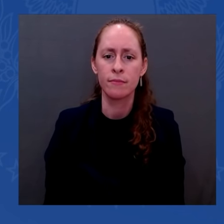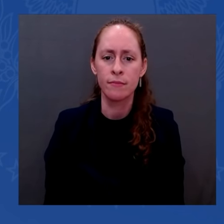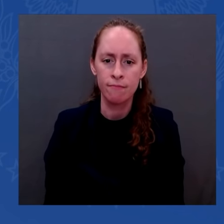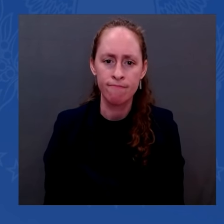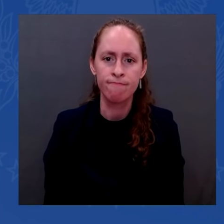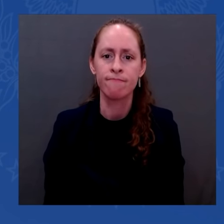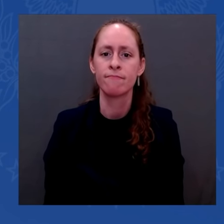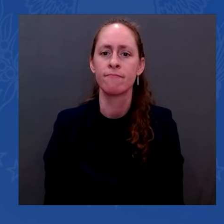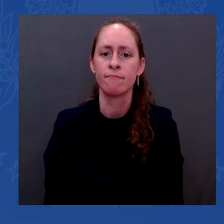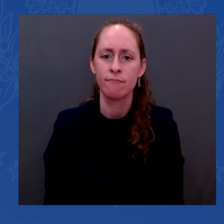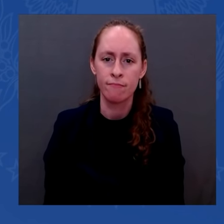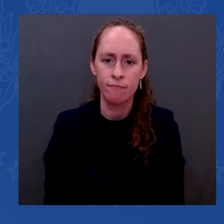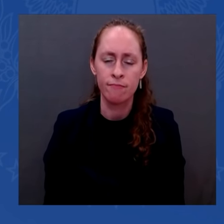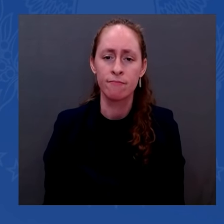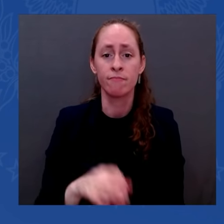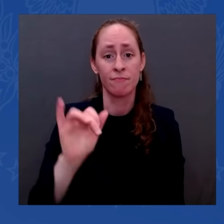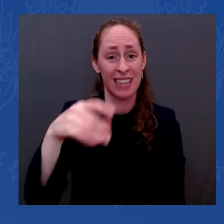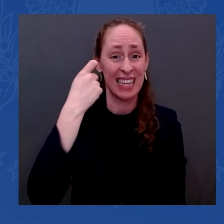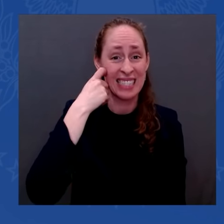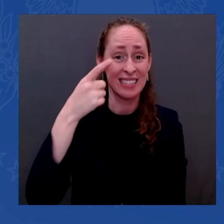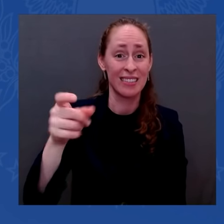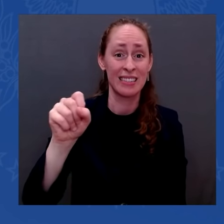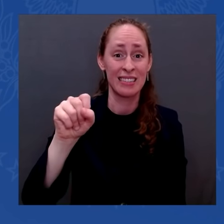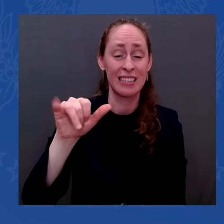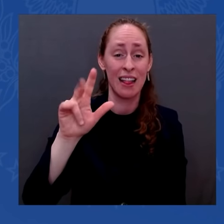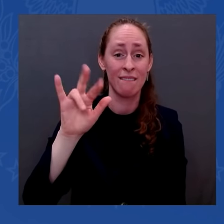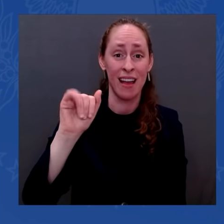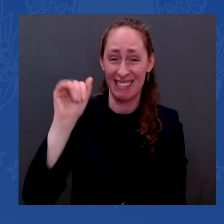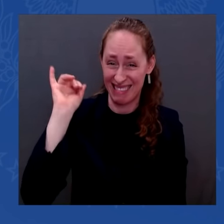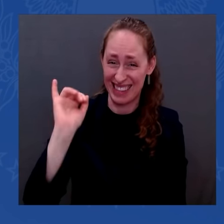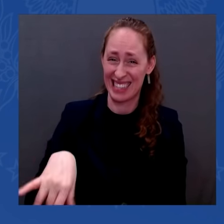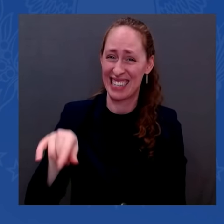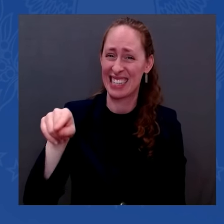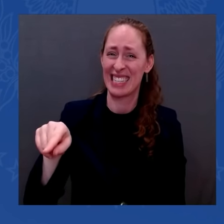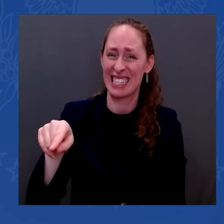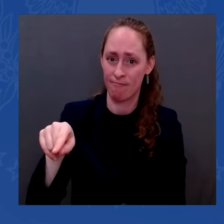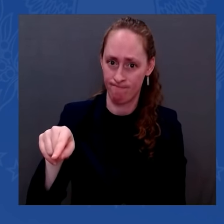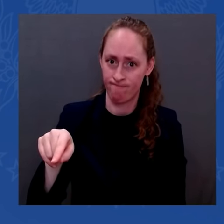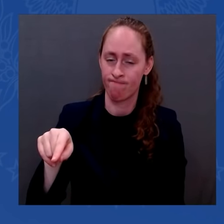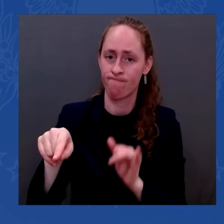But look, at the end of the day, there -- there is anxiety that -- you know, with the --